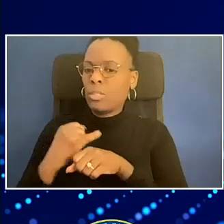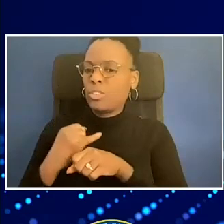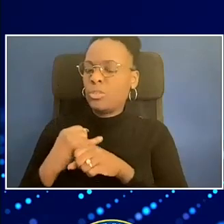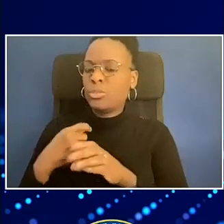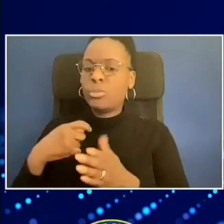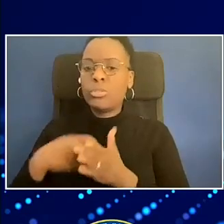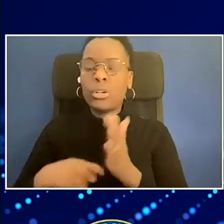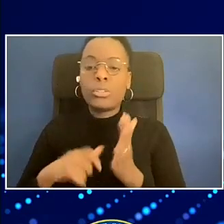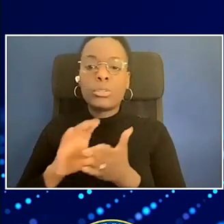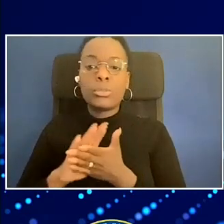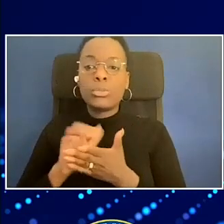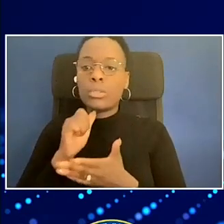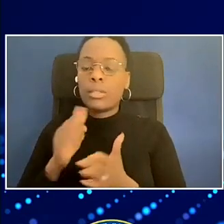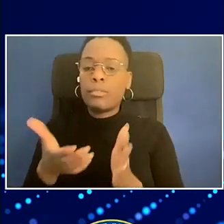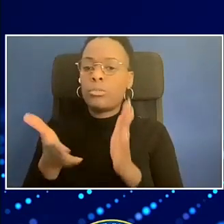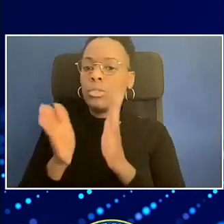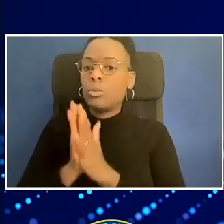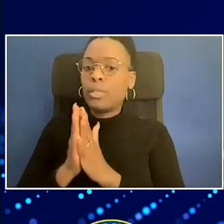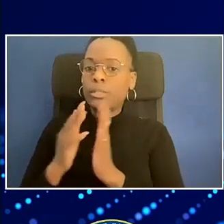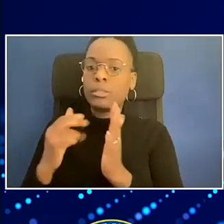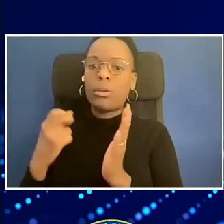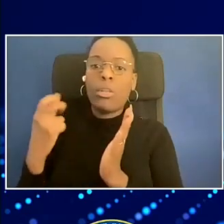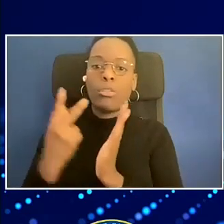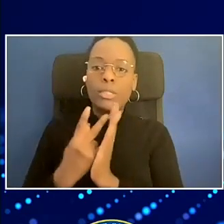authorization from the student. So what we're doing here is taking away